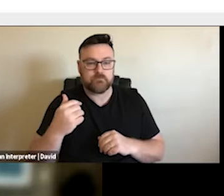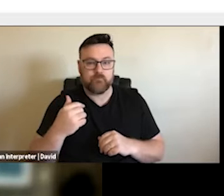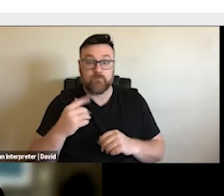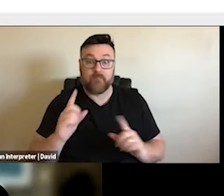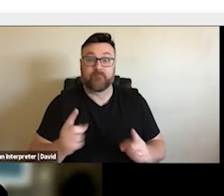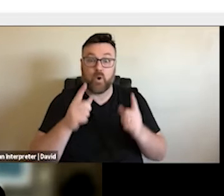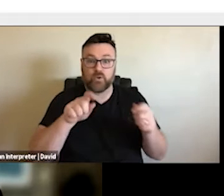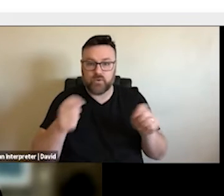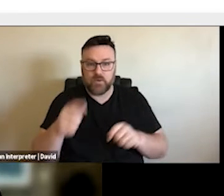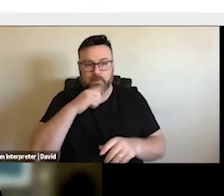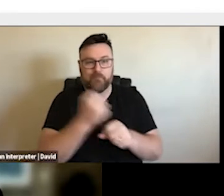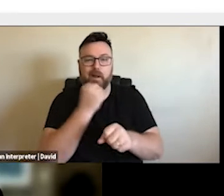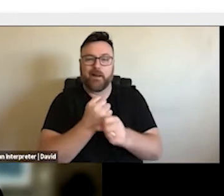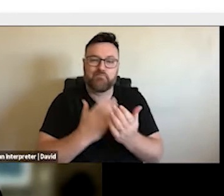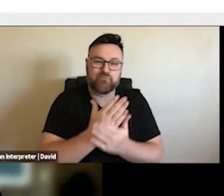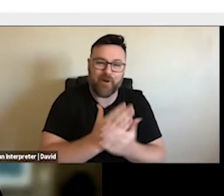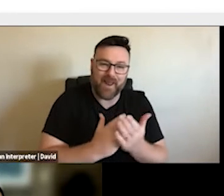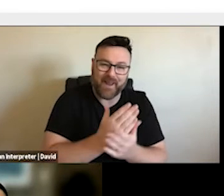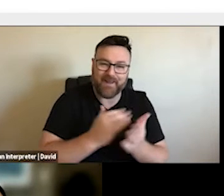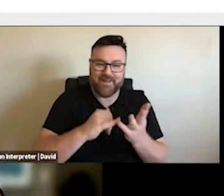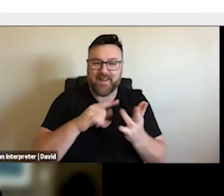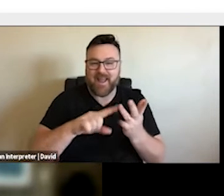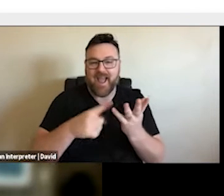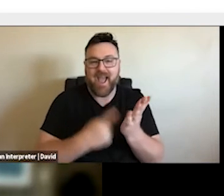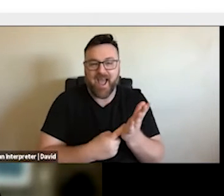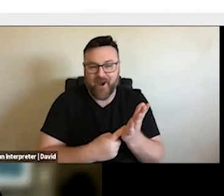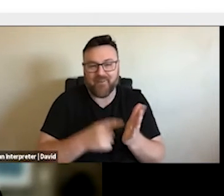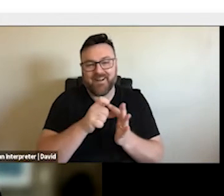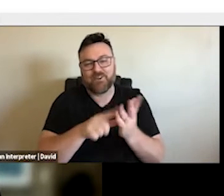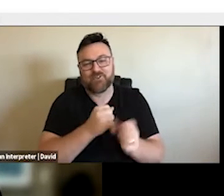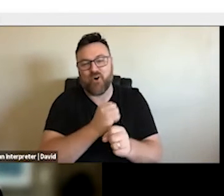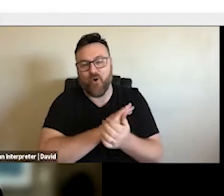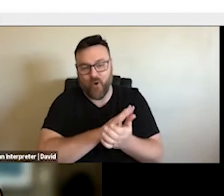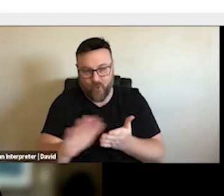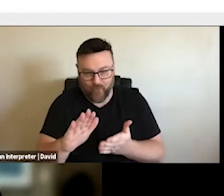making sourdough and all that stuff and digitally as well. We haven't seen a return to that.